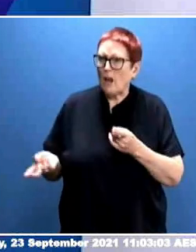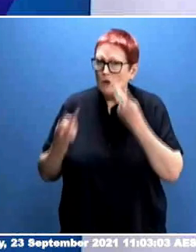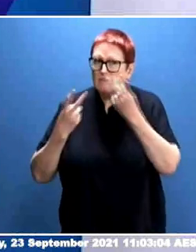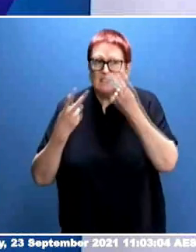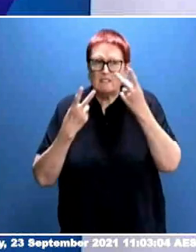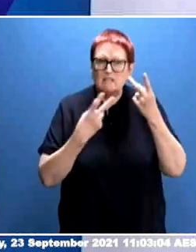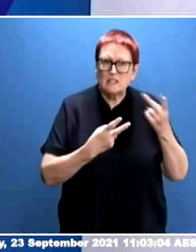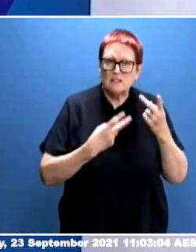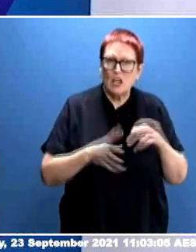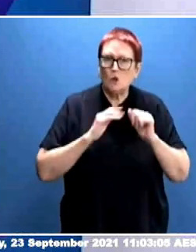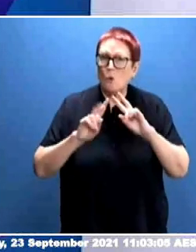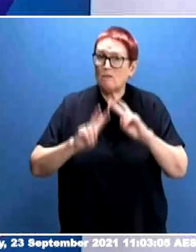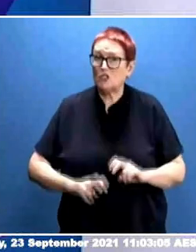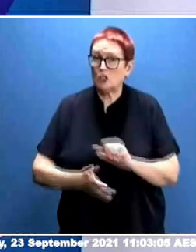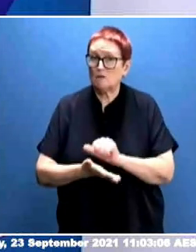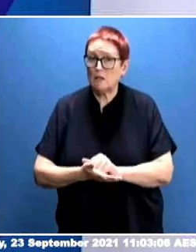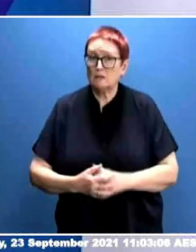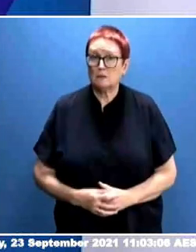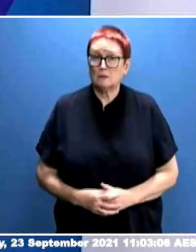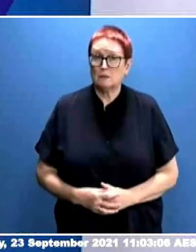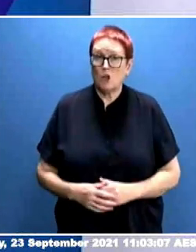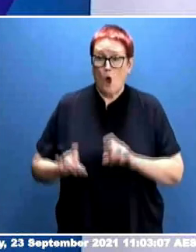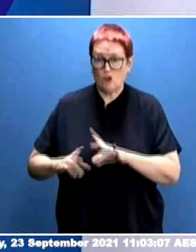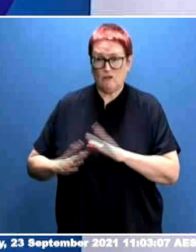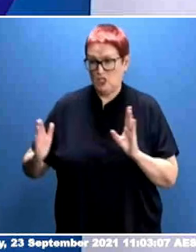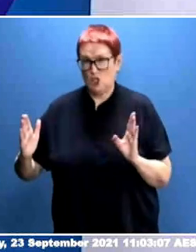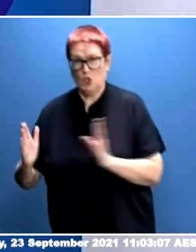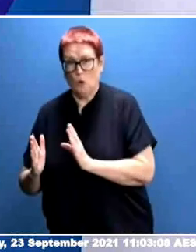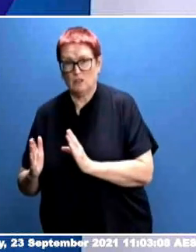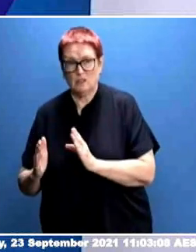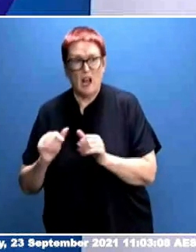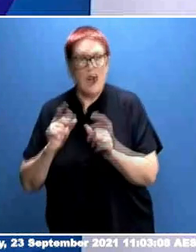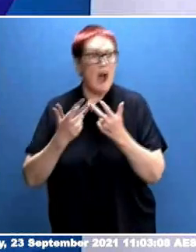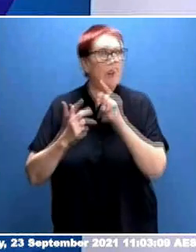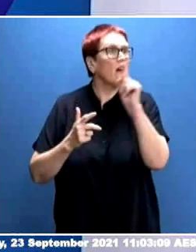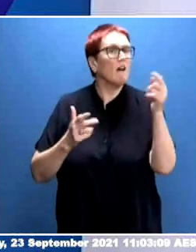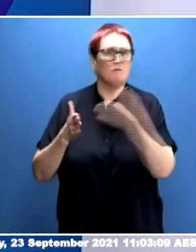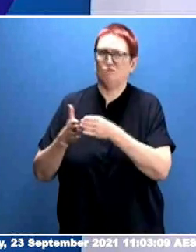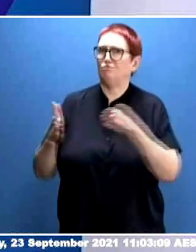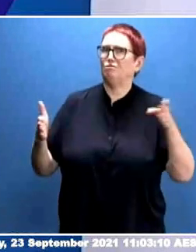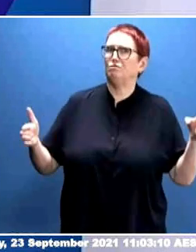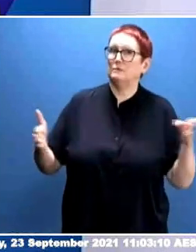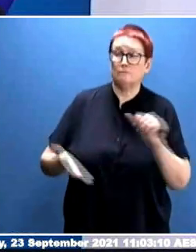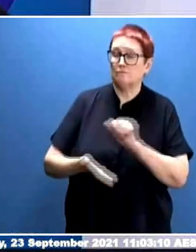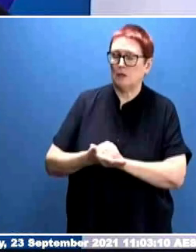of your Churchill Fellowship; am I right on that? Yes, that's correct. I think it's a ---